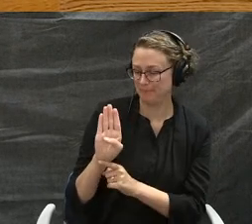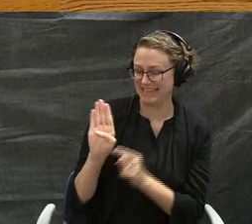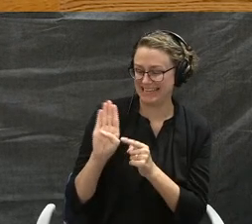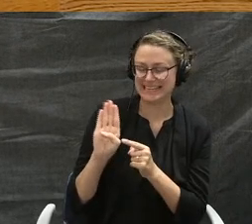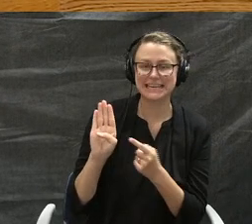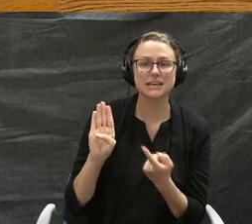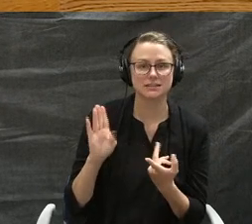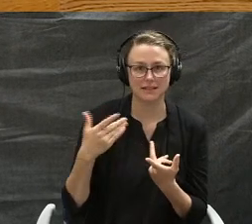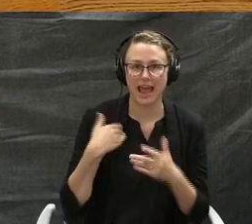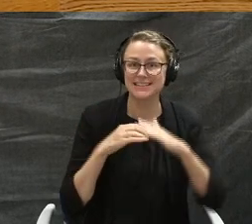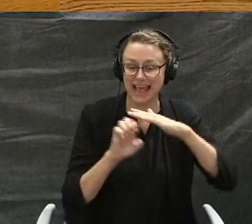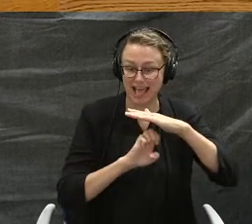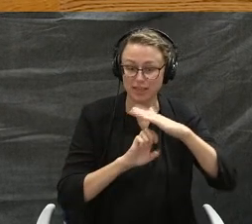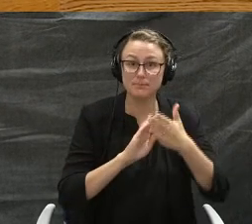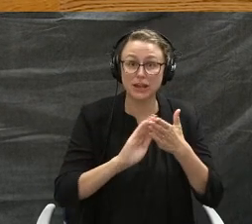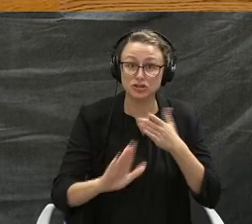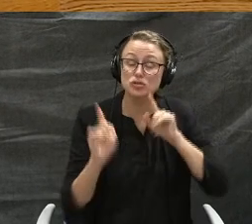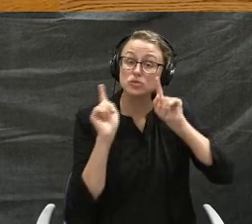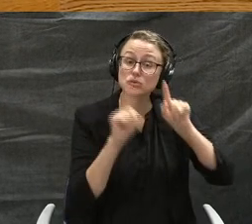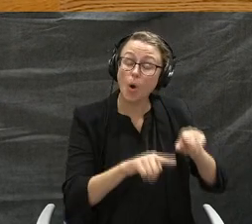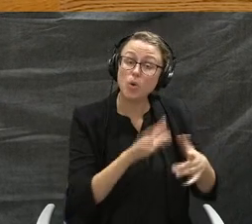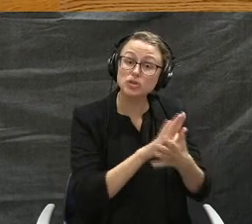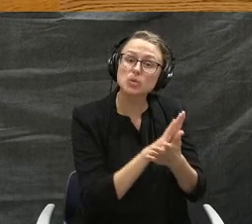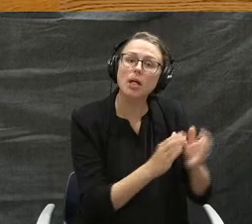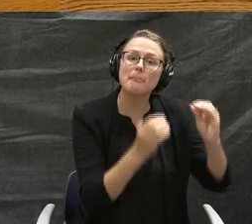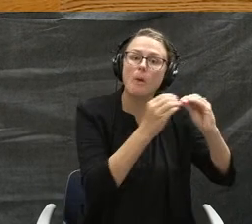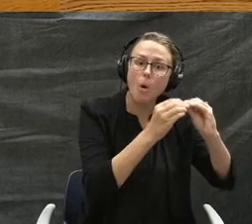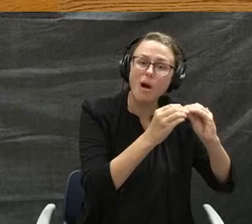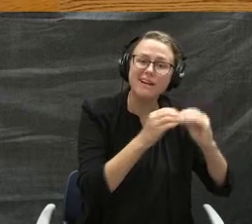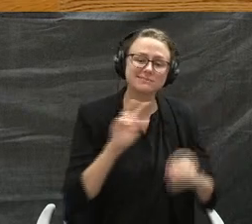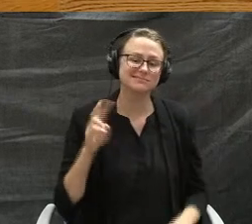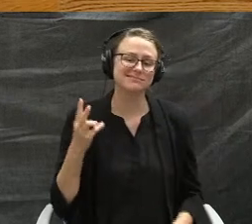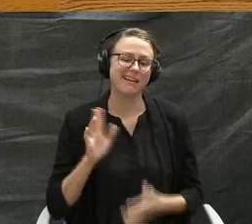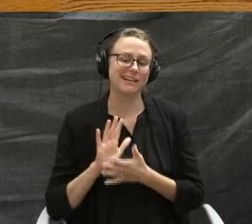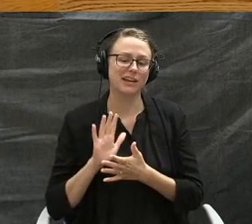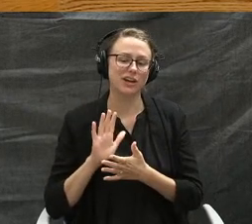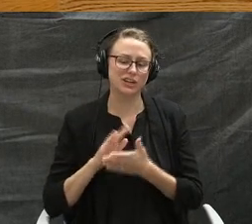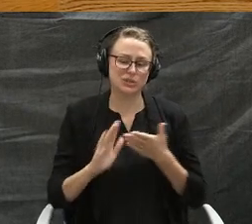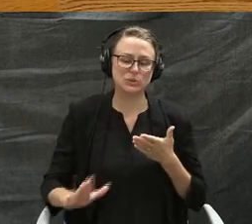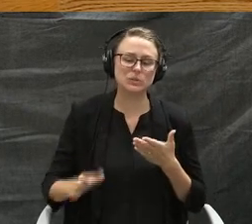students at home more, but still a hybrid model where they're not